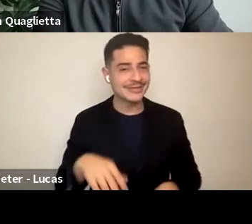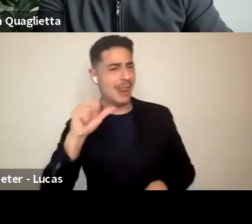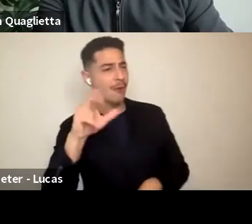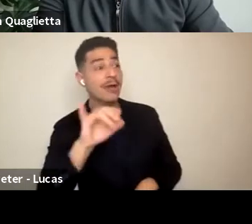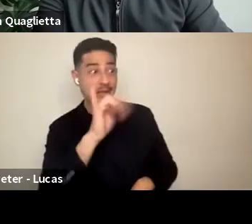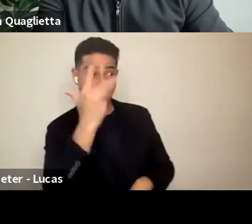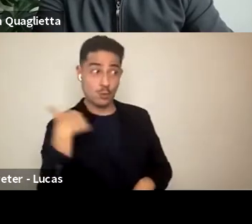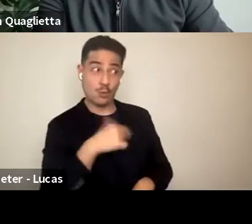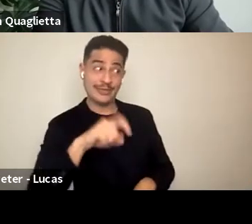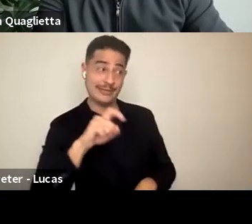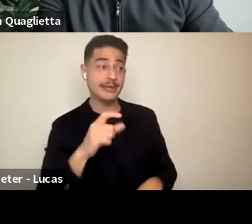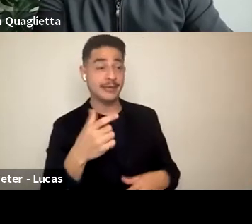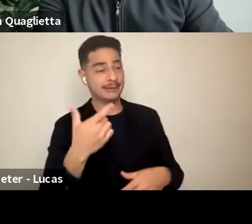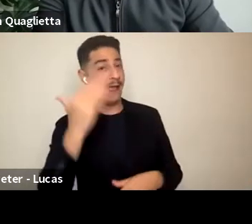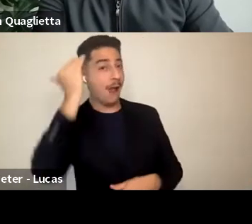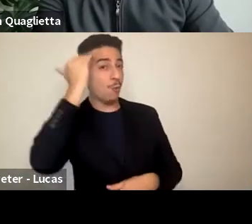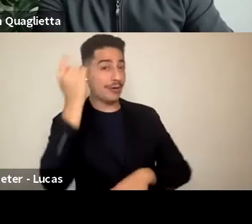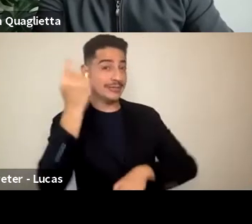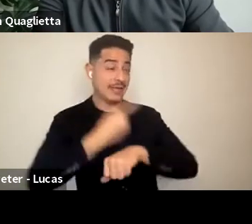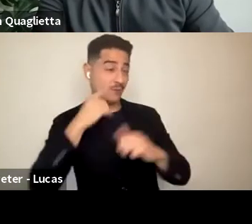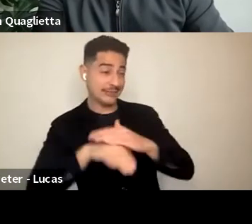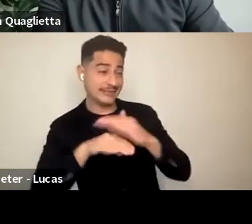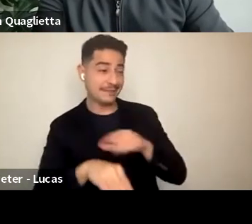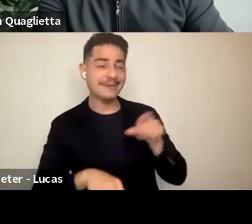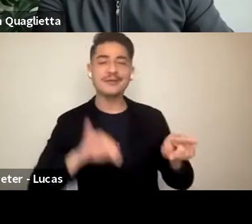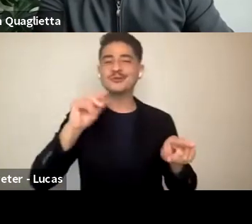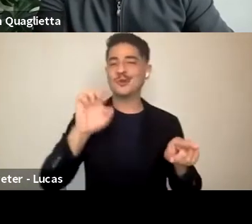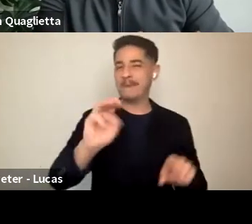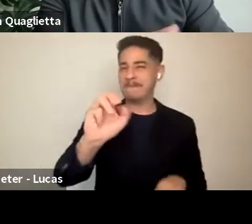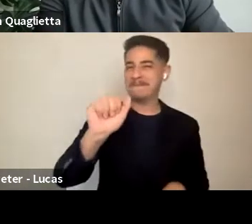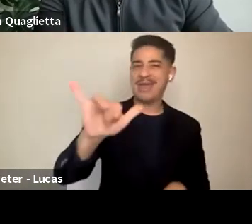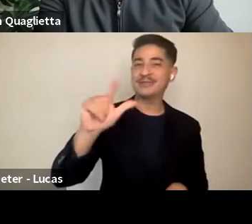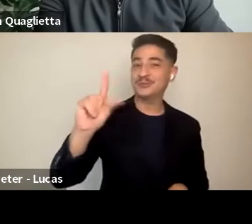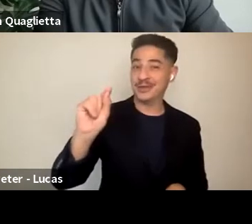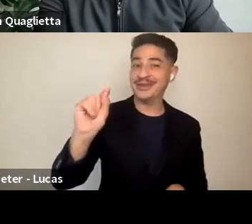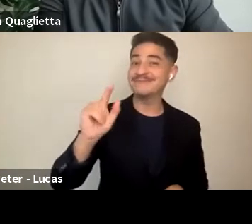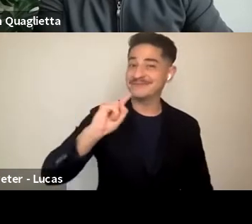Ulli, Jordan, anything to add to that?